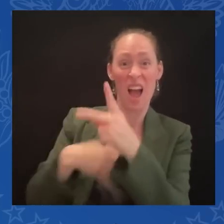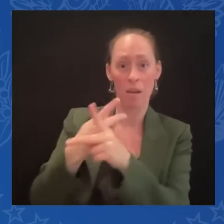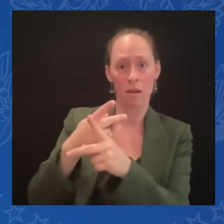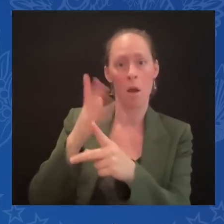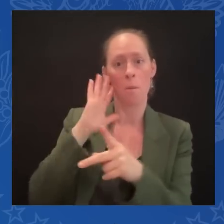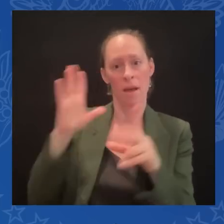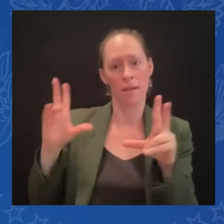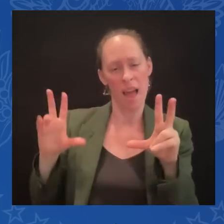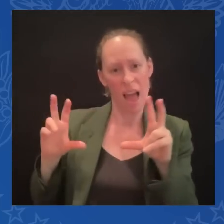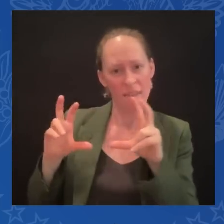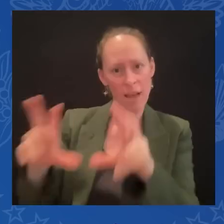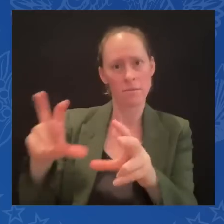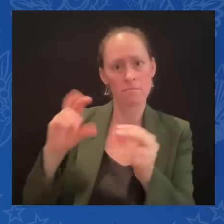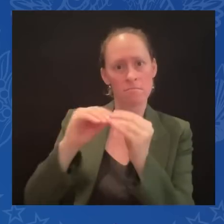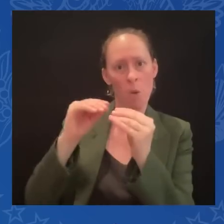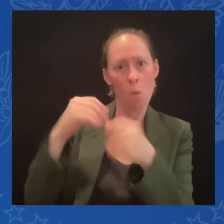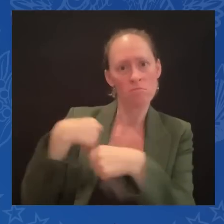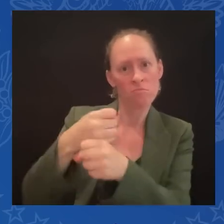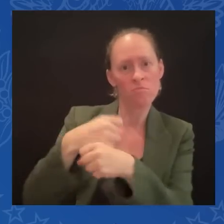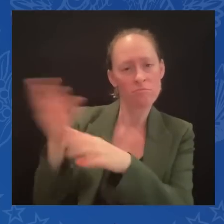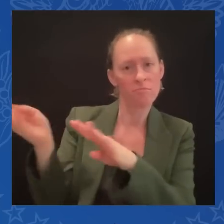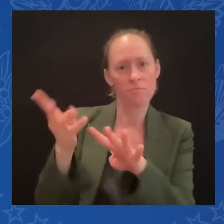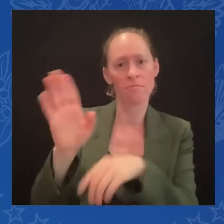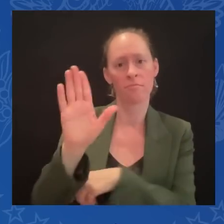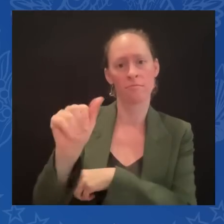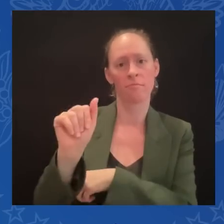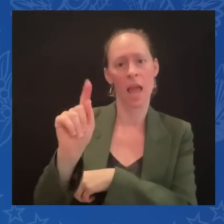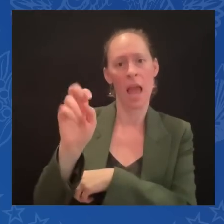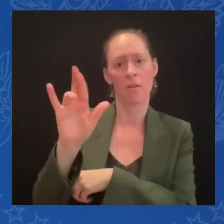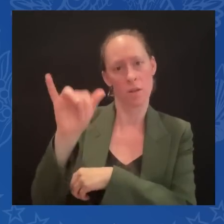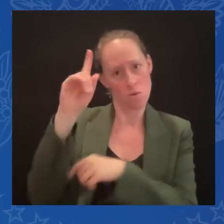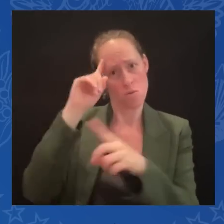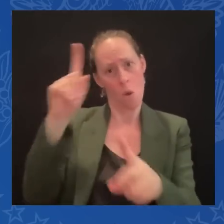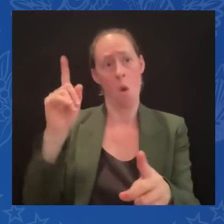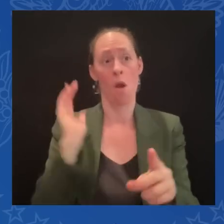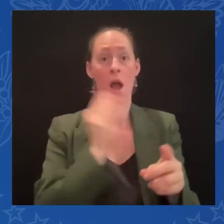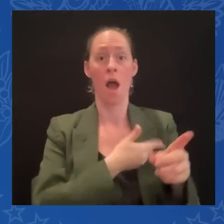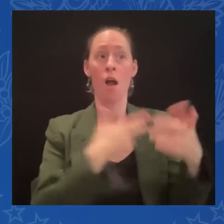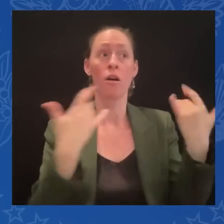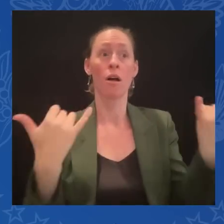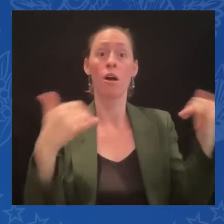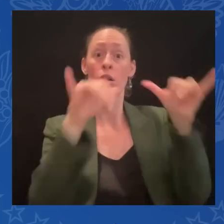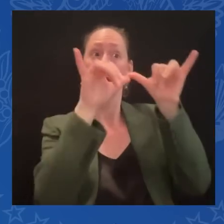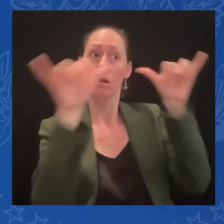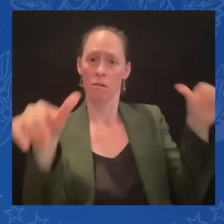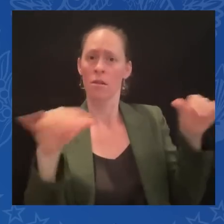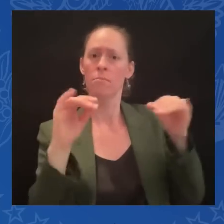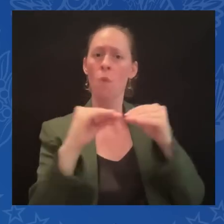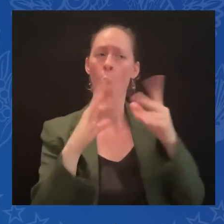Look, what do you think we'd have said that -- if I came when I was here trying to get the nomination